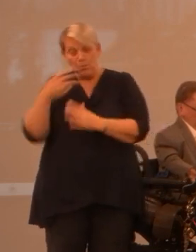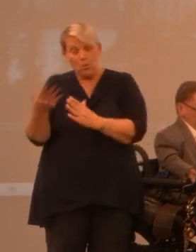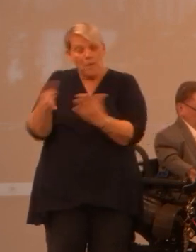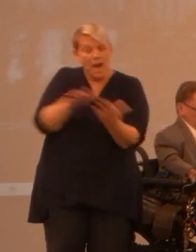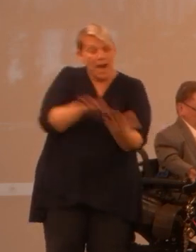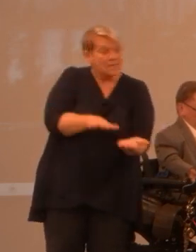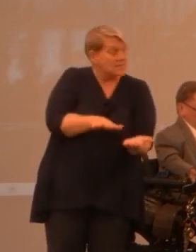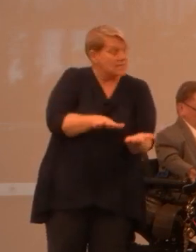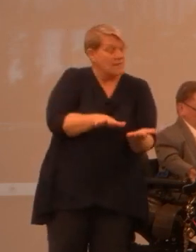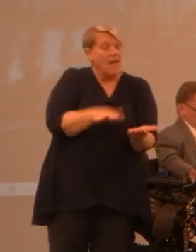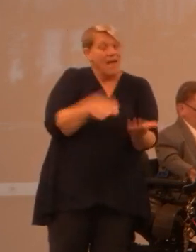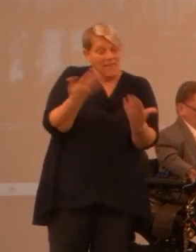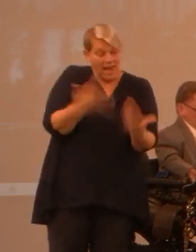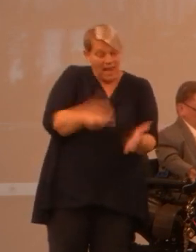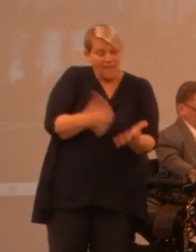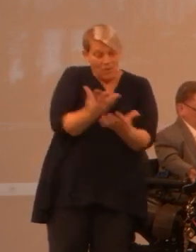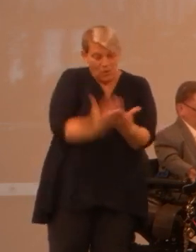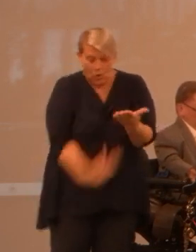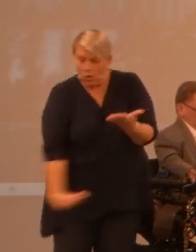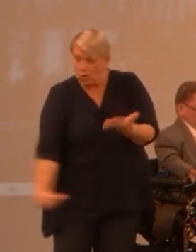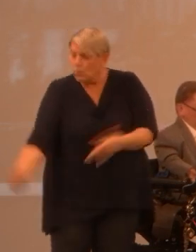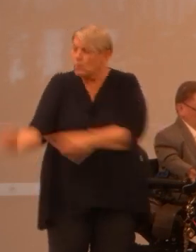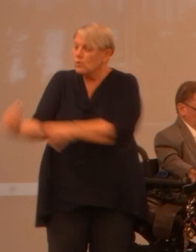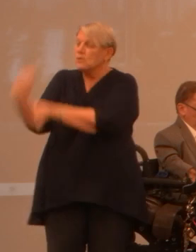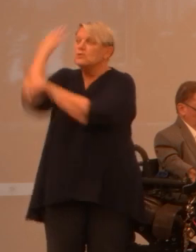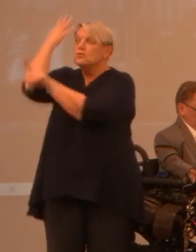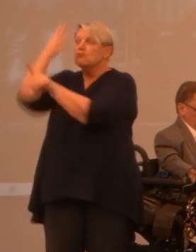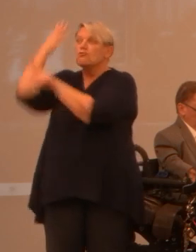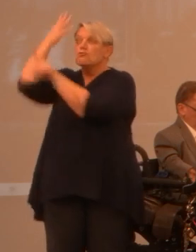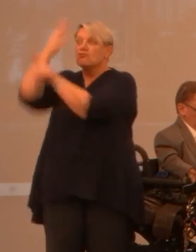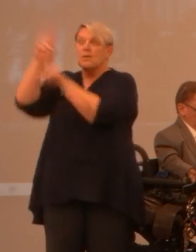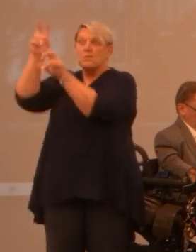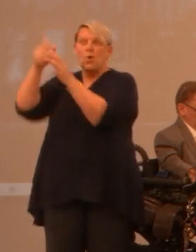this place to go to the next part of the Dreaming, a place called Karrinyup,